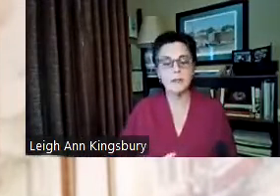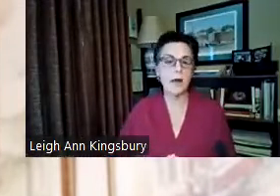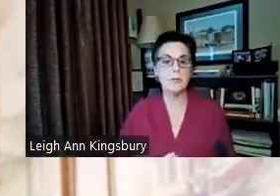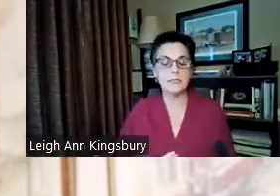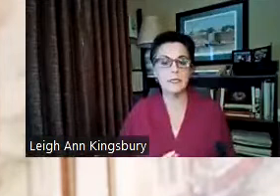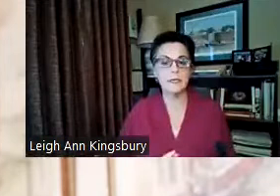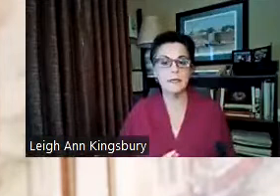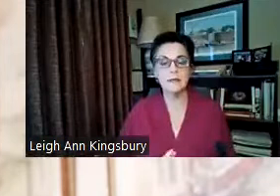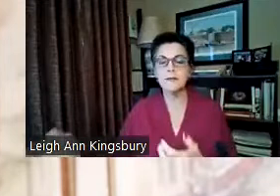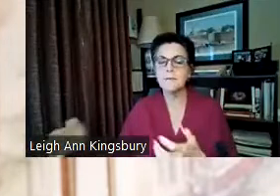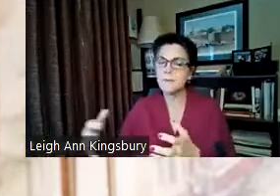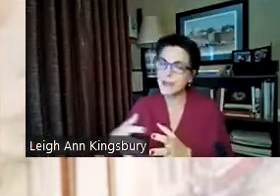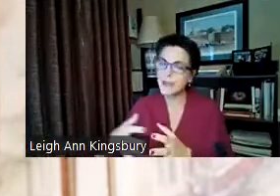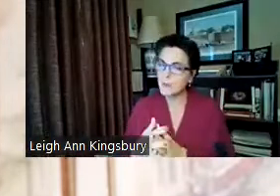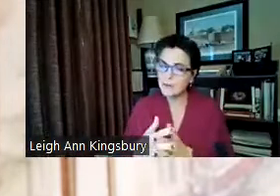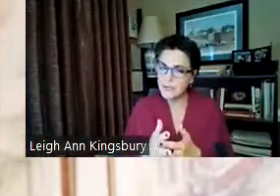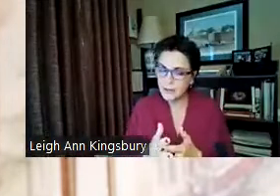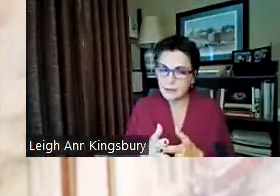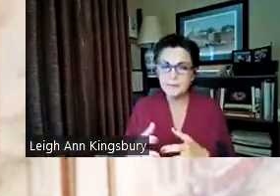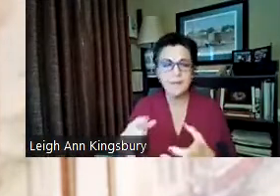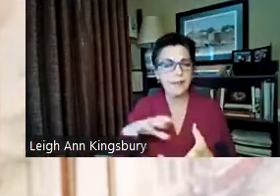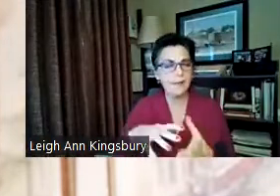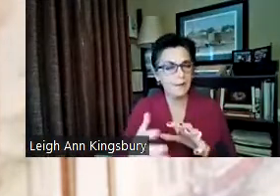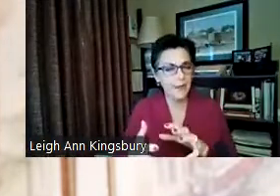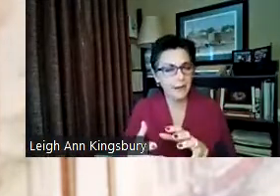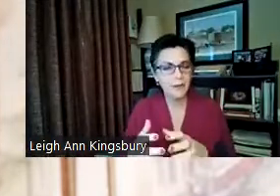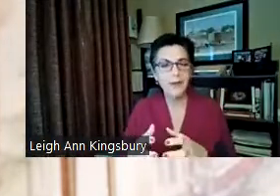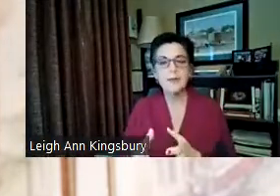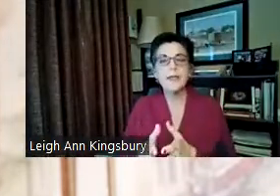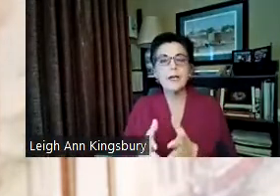competency. They weave together, they overlap, but they are